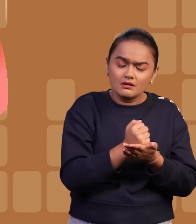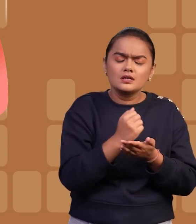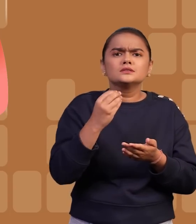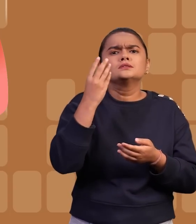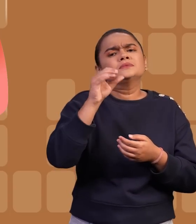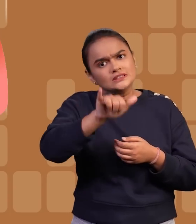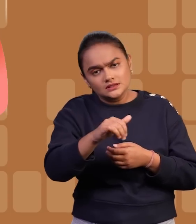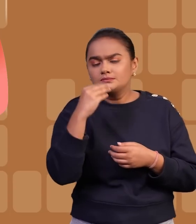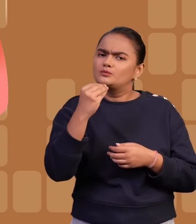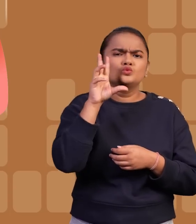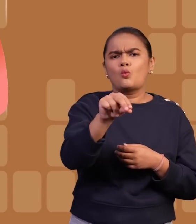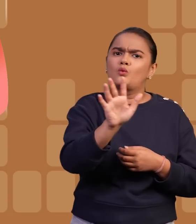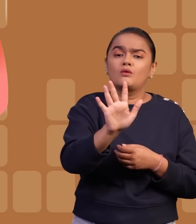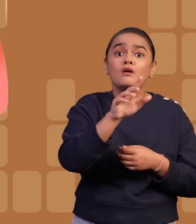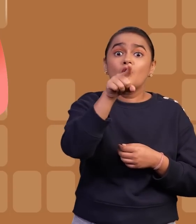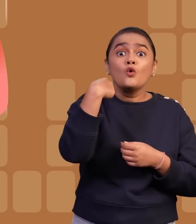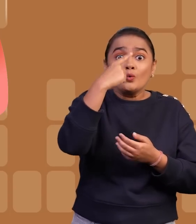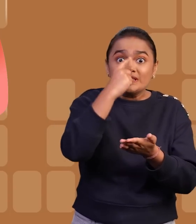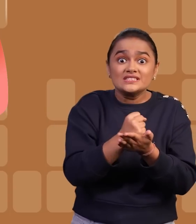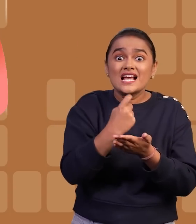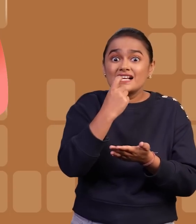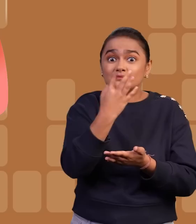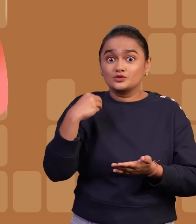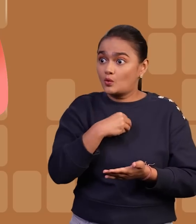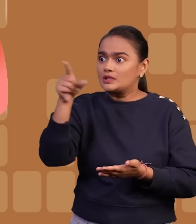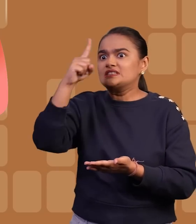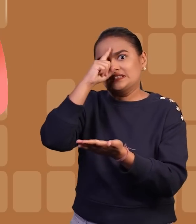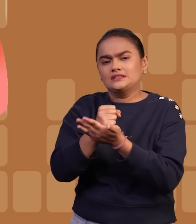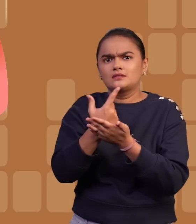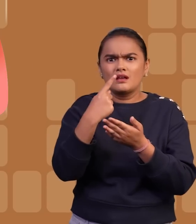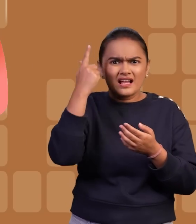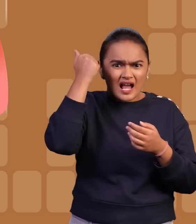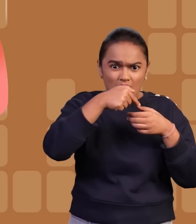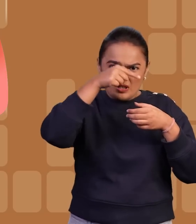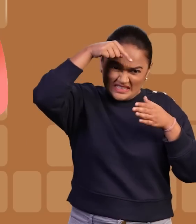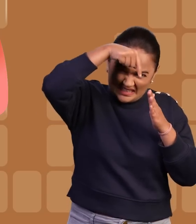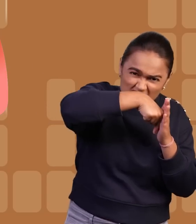It's both yes and no! The dentist will decide how deep the cavity is,